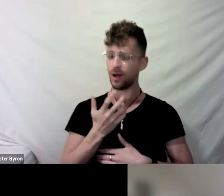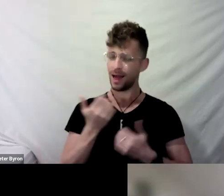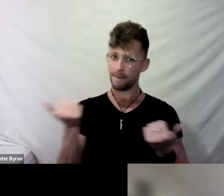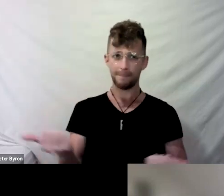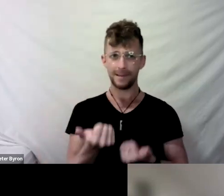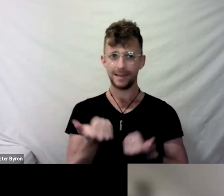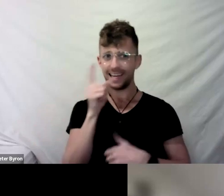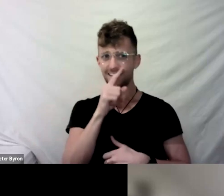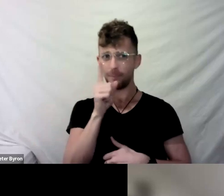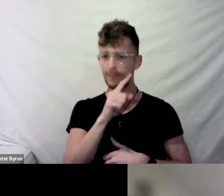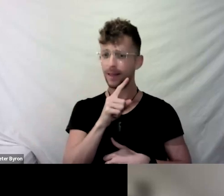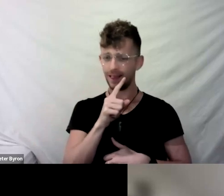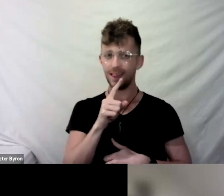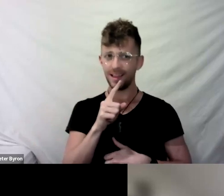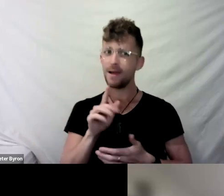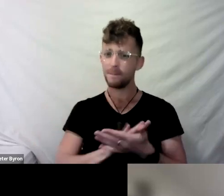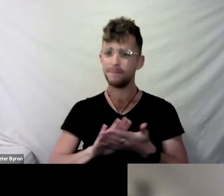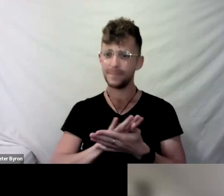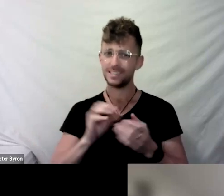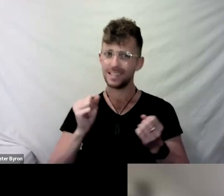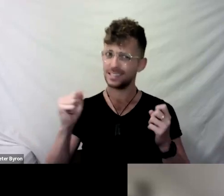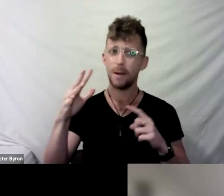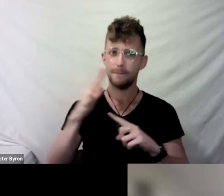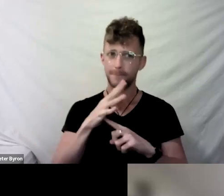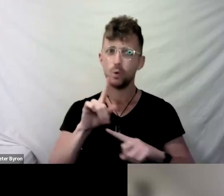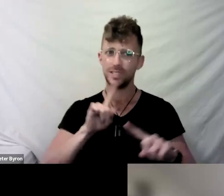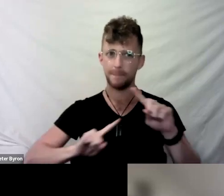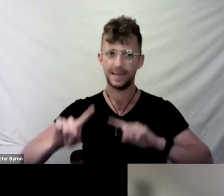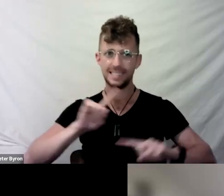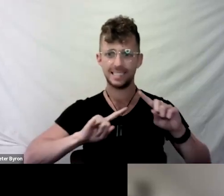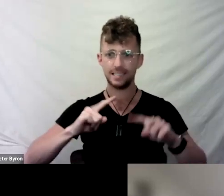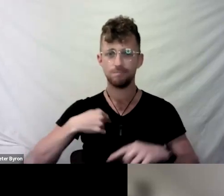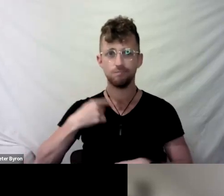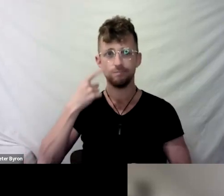So I’m looking forward to continuing this kōrero with you throughout the evening.